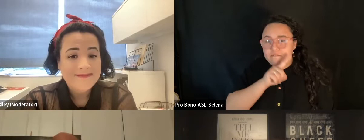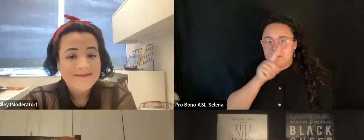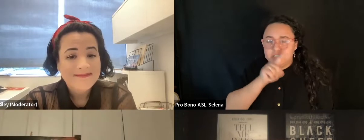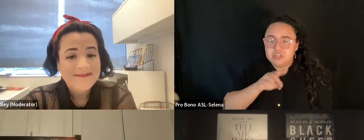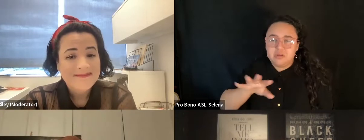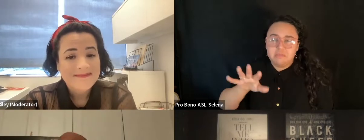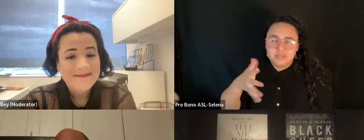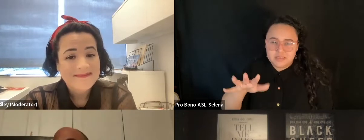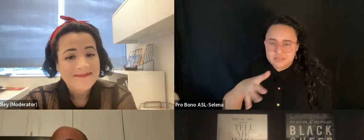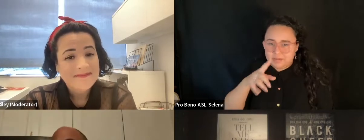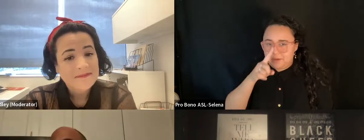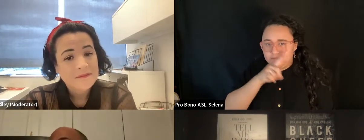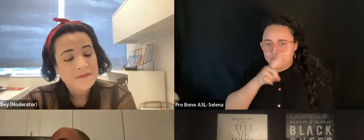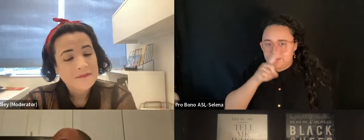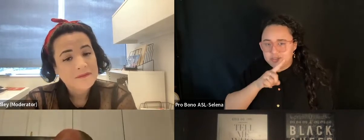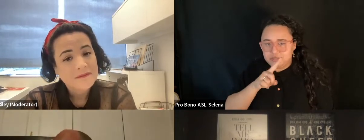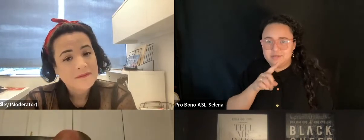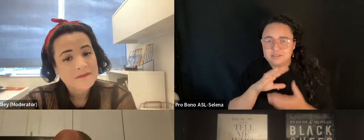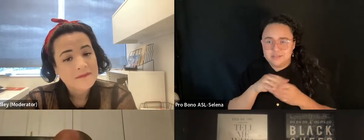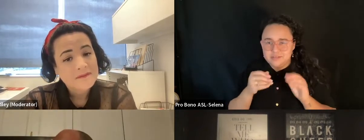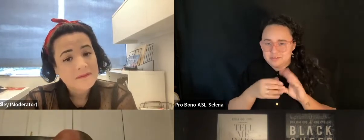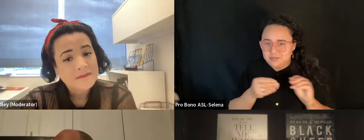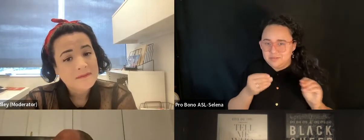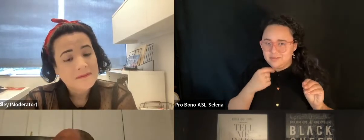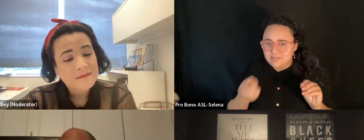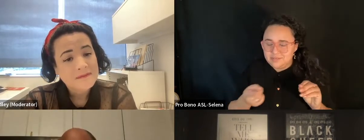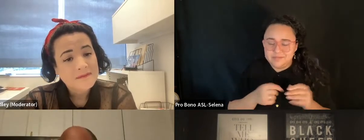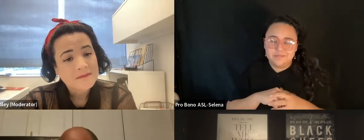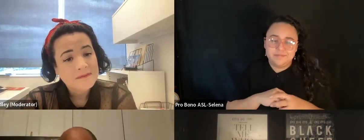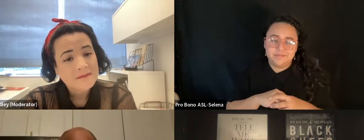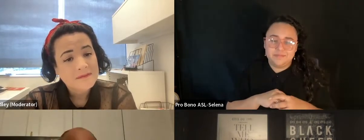Scripted, this sort of adaptation of the story.